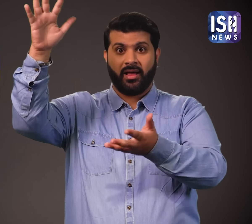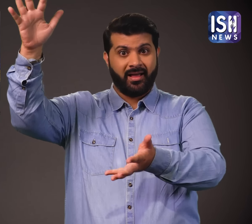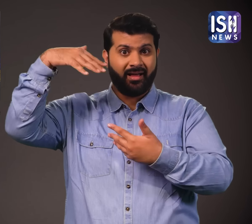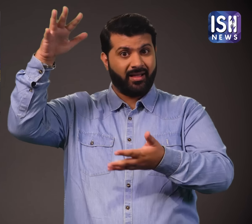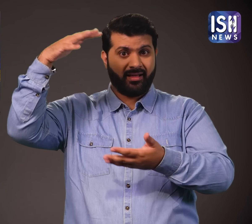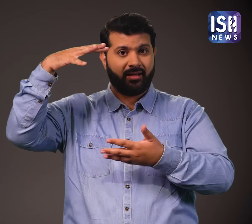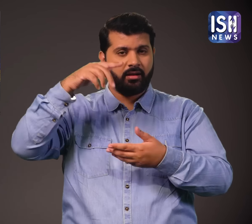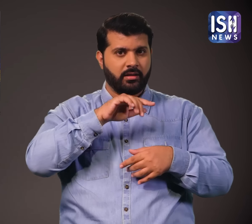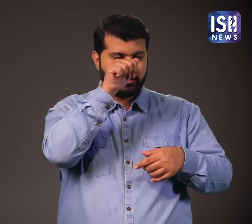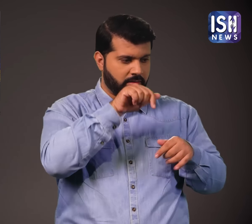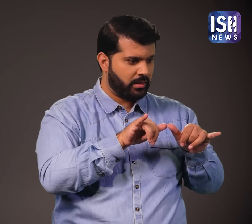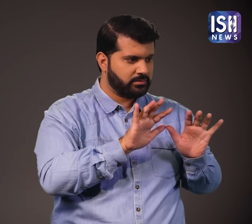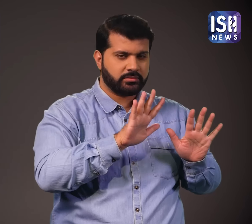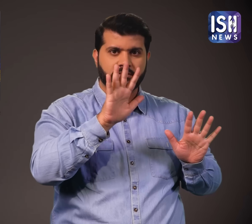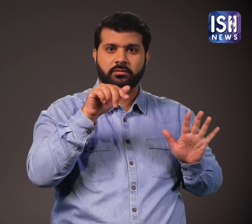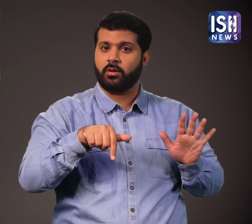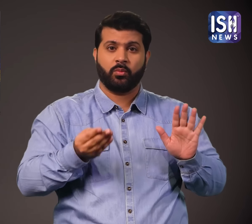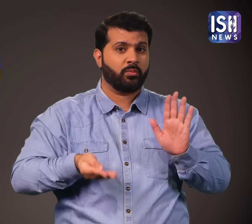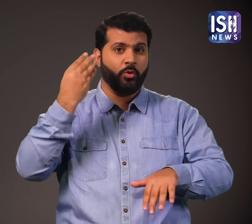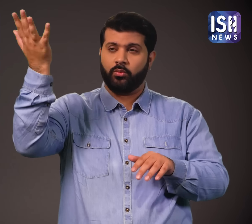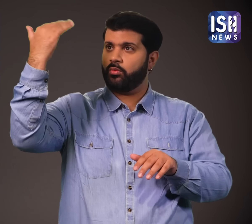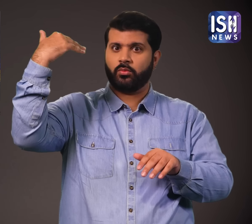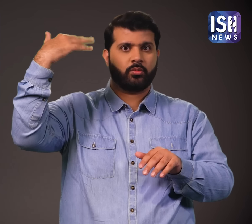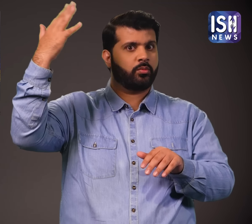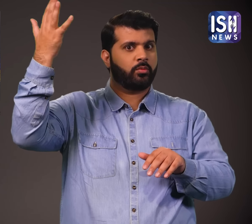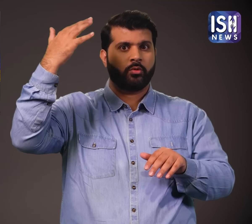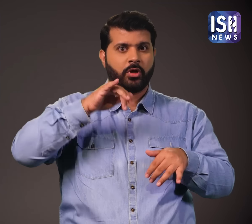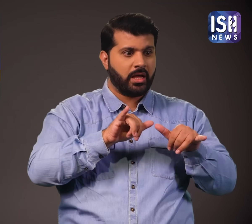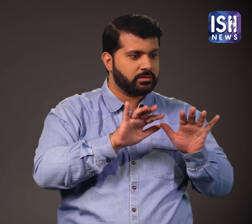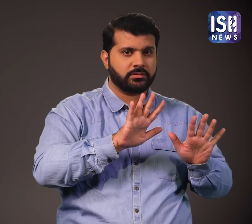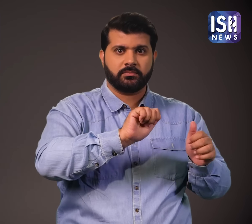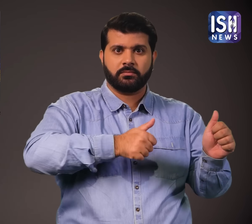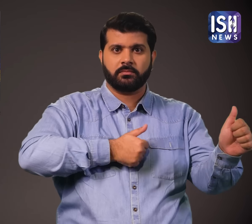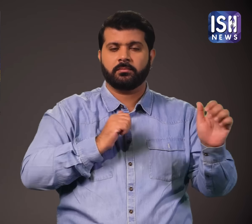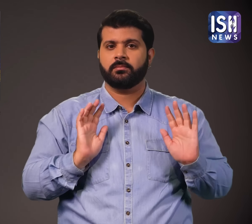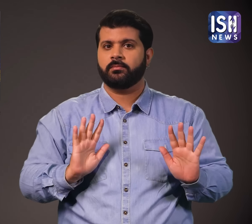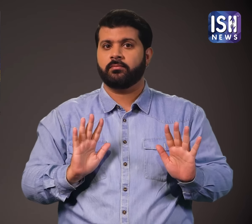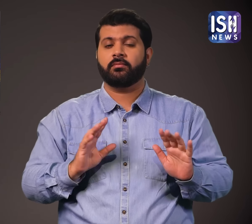However, due to the current crisis, India is now adjusting and increasing its supply for backup.